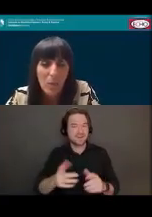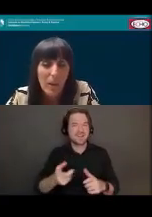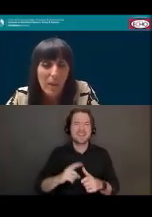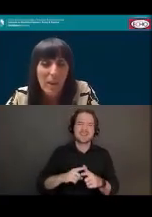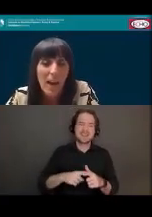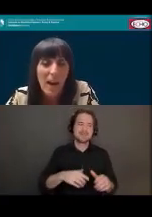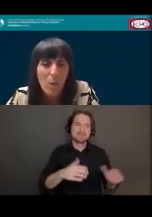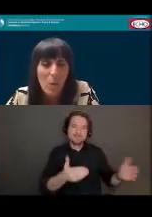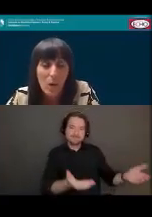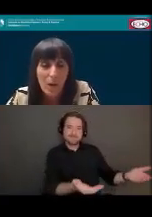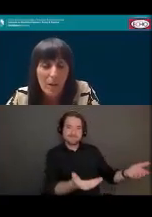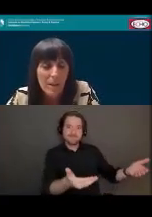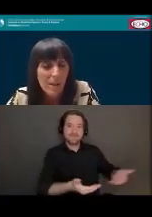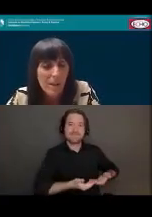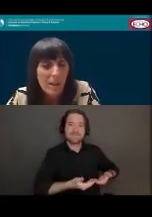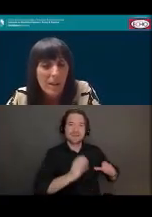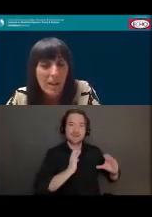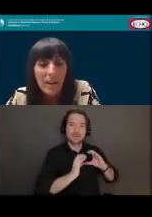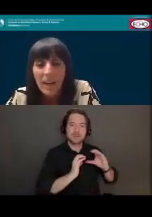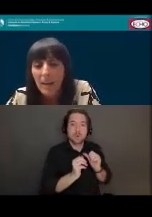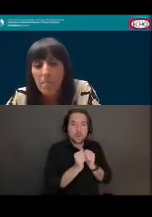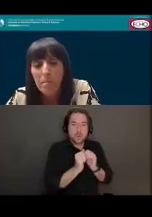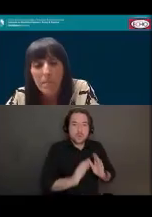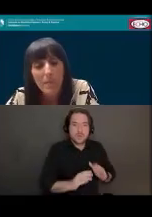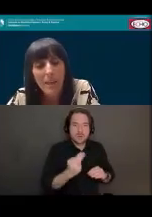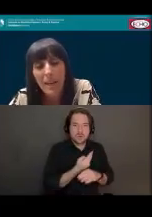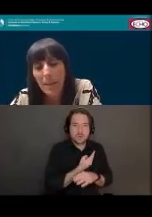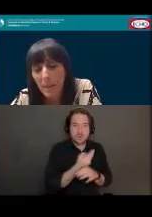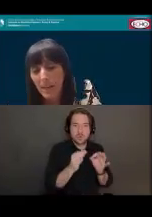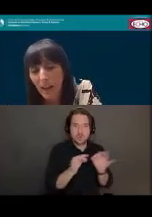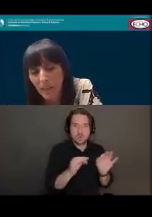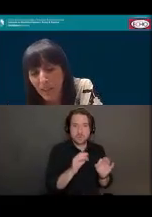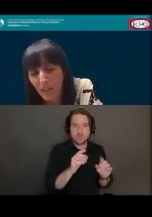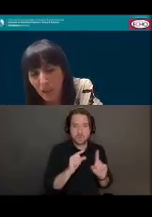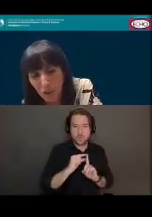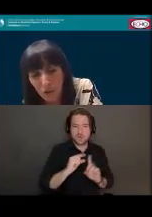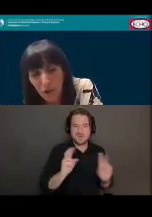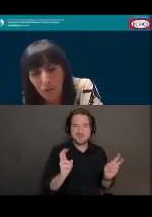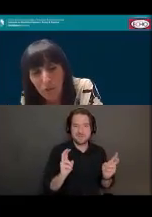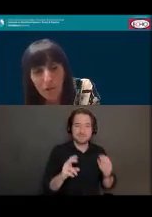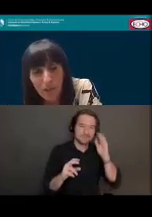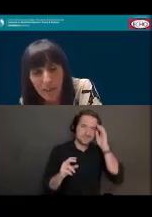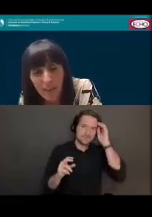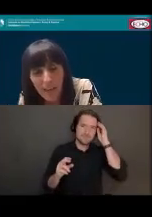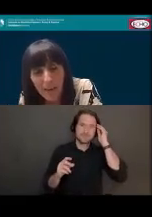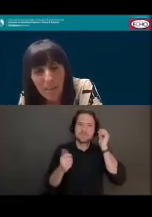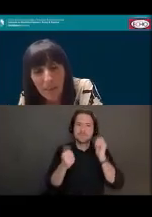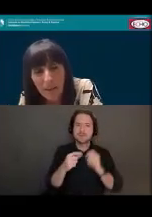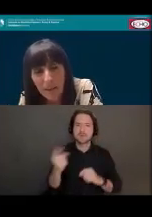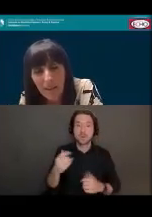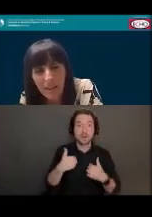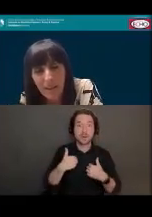without words. Anybody have a good social routine game that